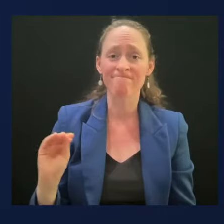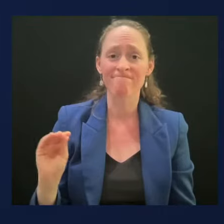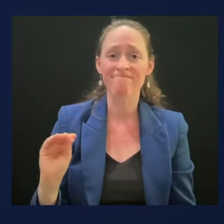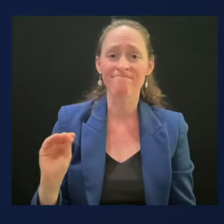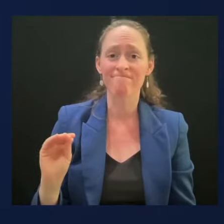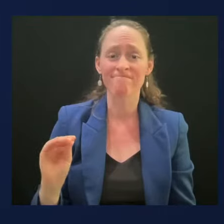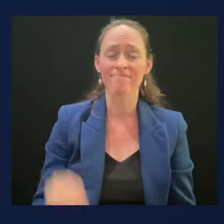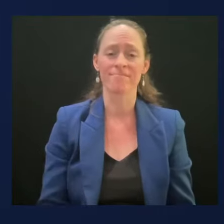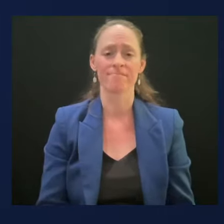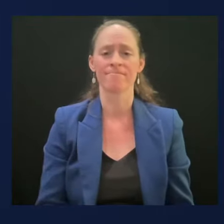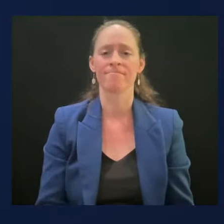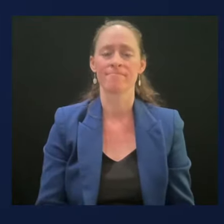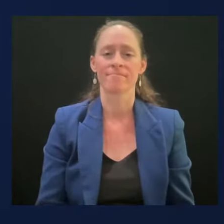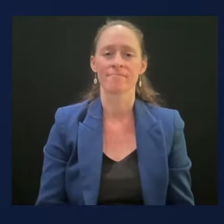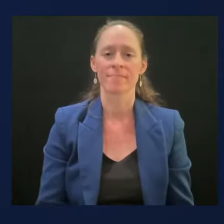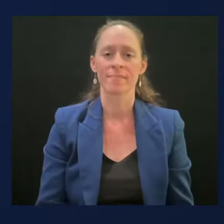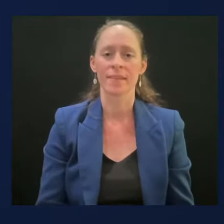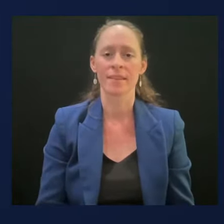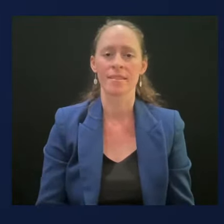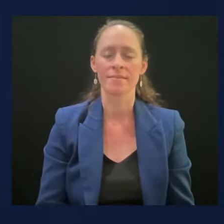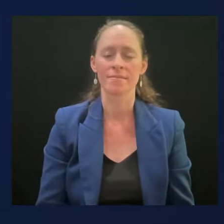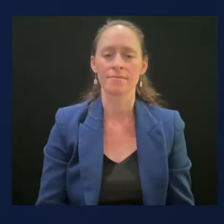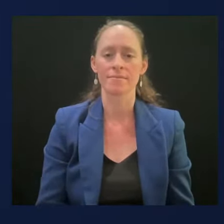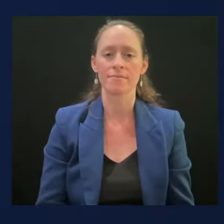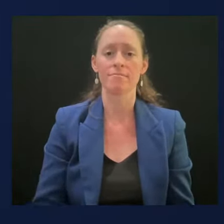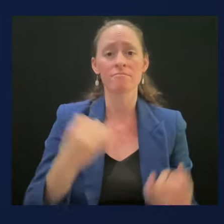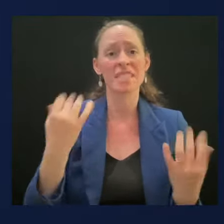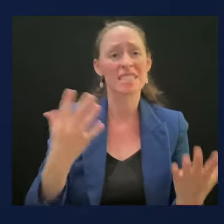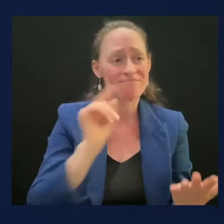not for a place or a person or a President,